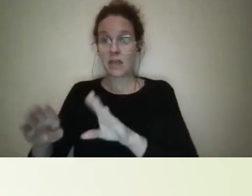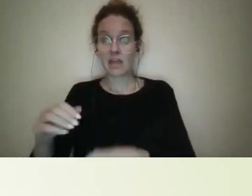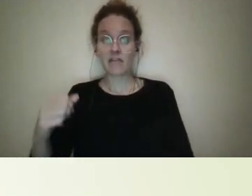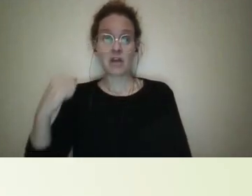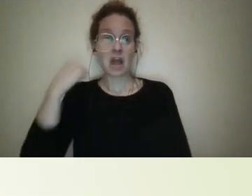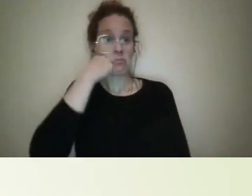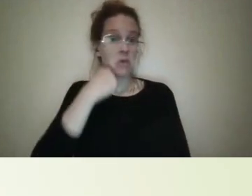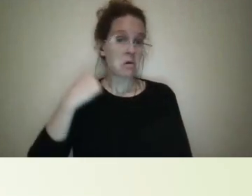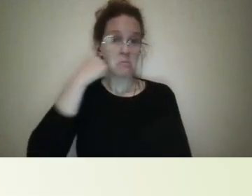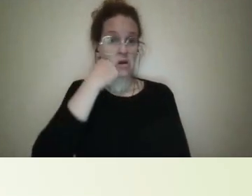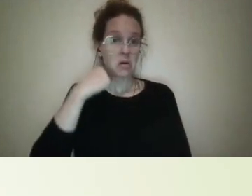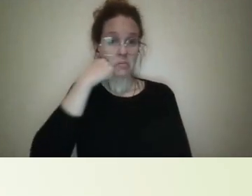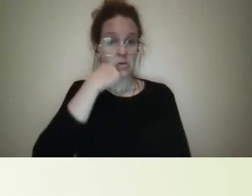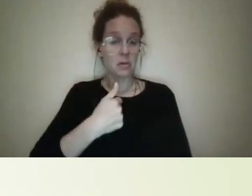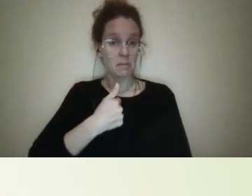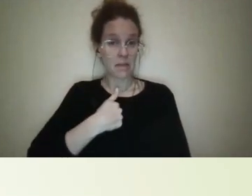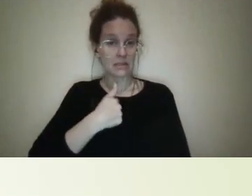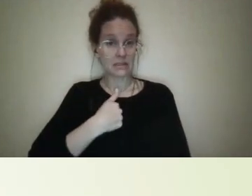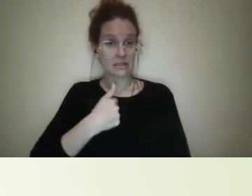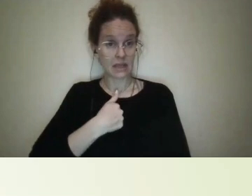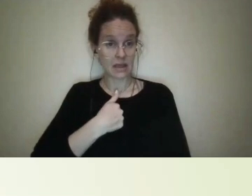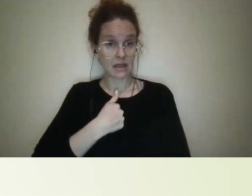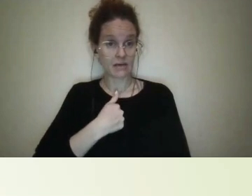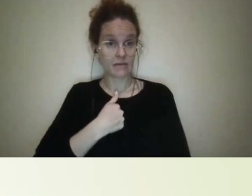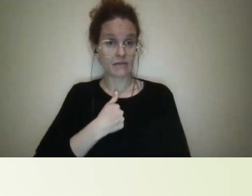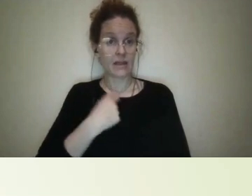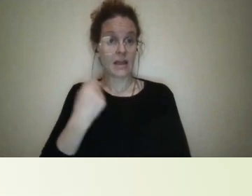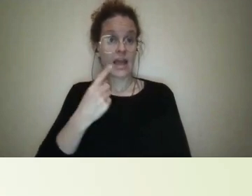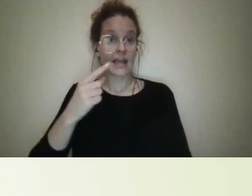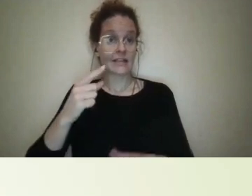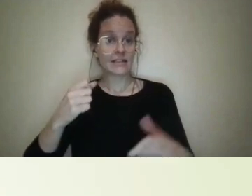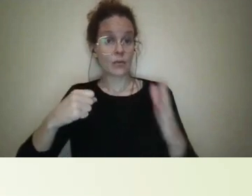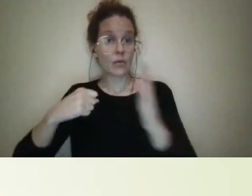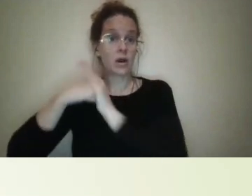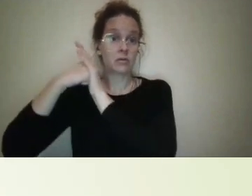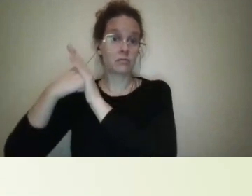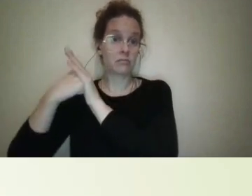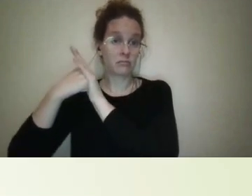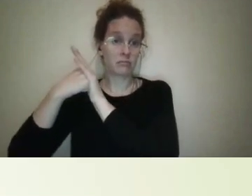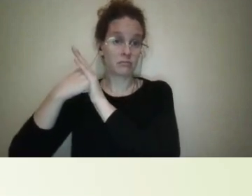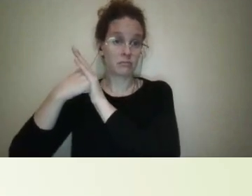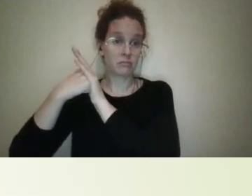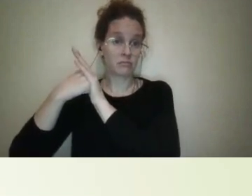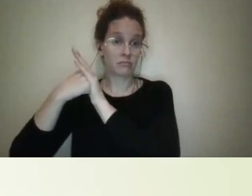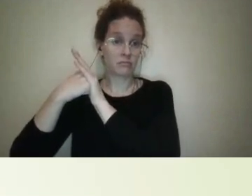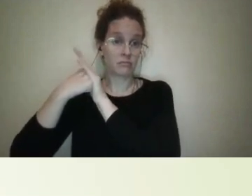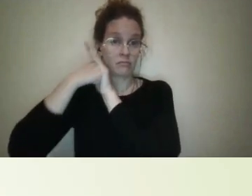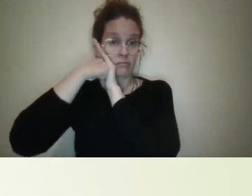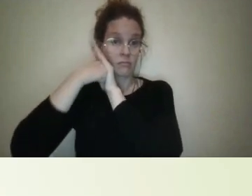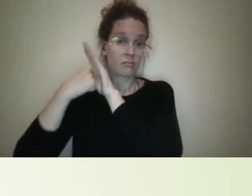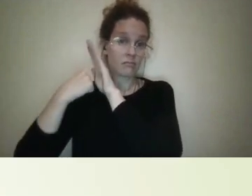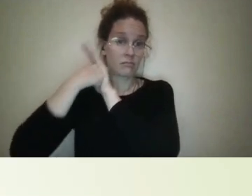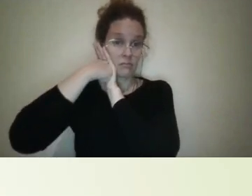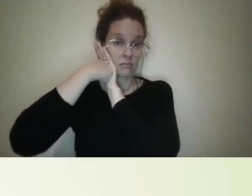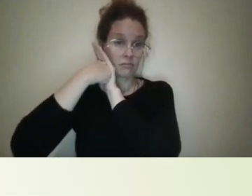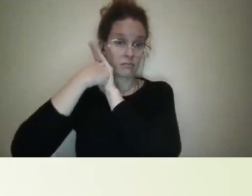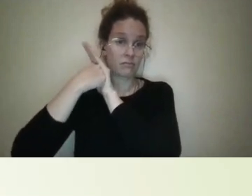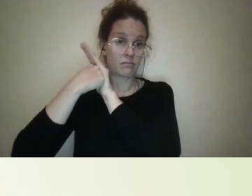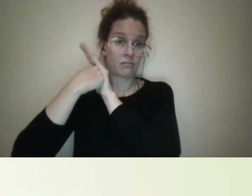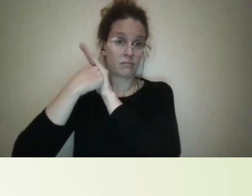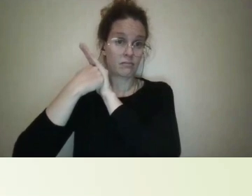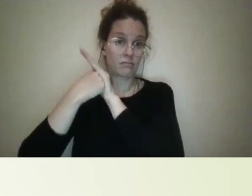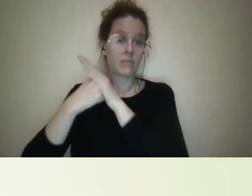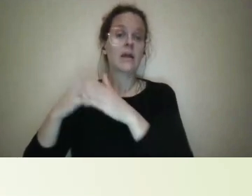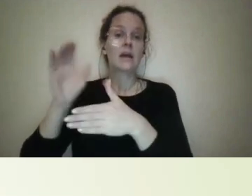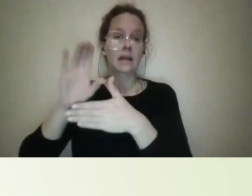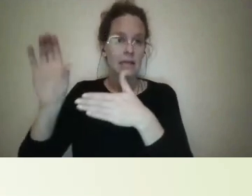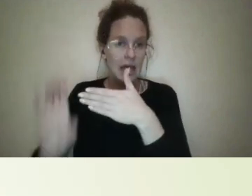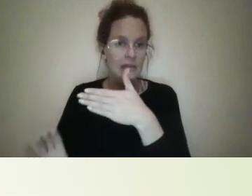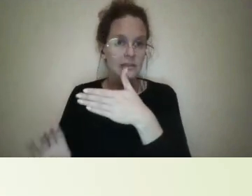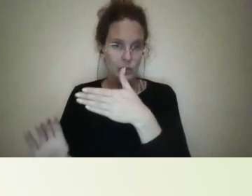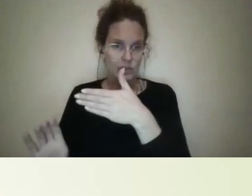face and somebody blocks that and I have no access to my face, that's a consequence. My hand is being